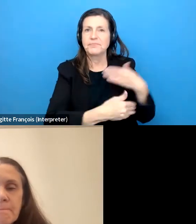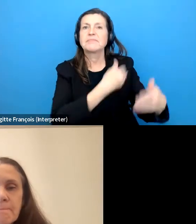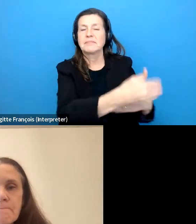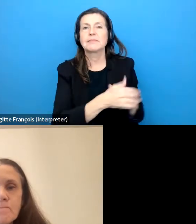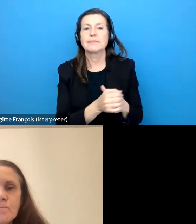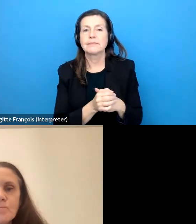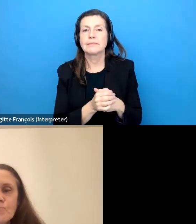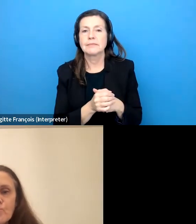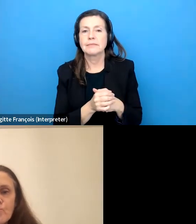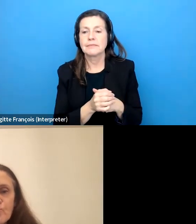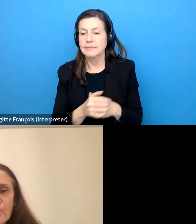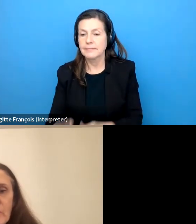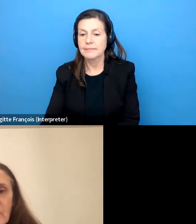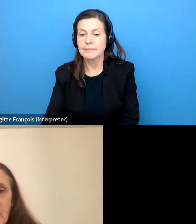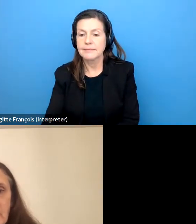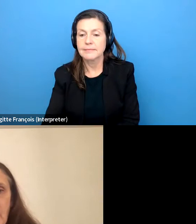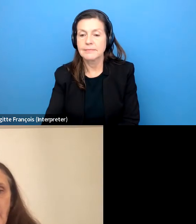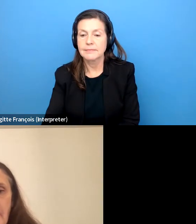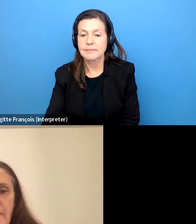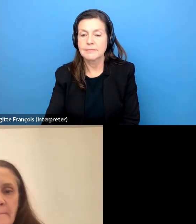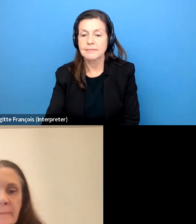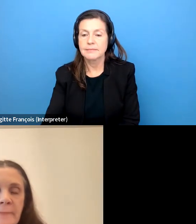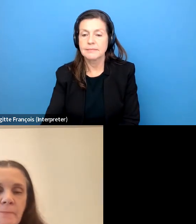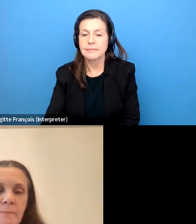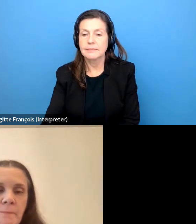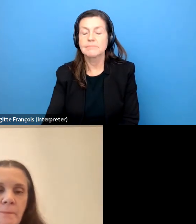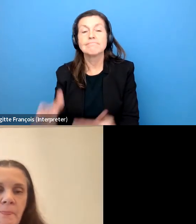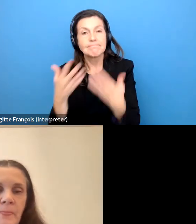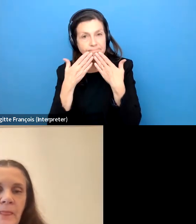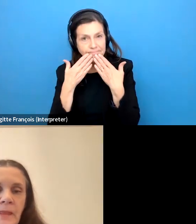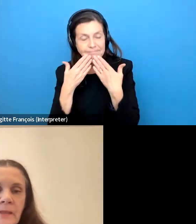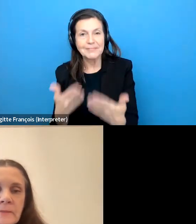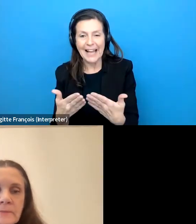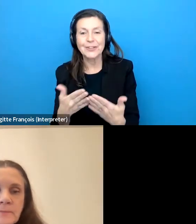I'd encourage my colleague An-Sofie, maybe she has already done it,